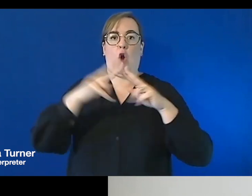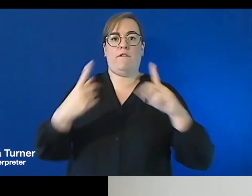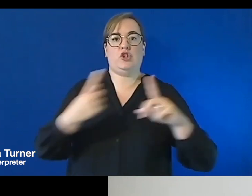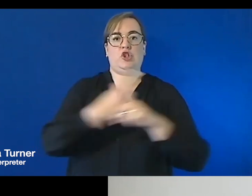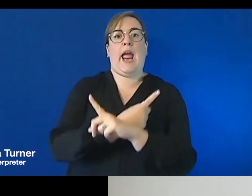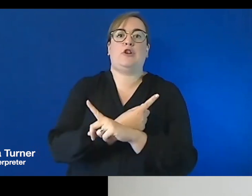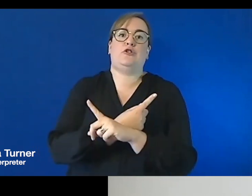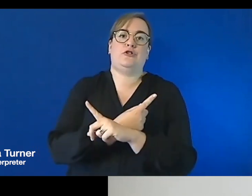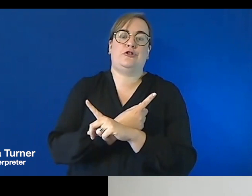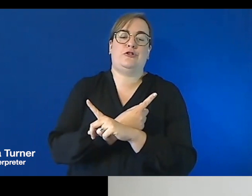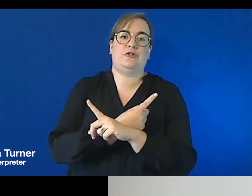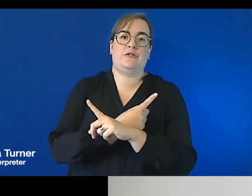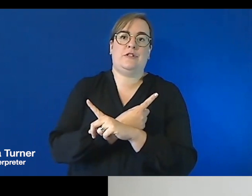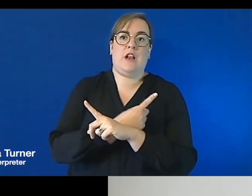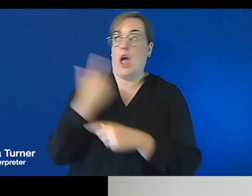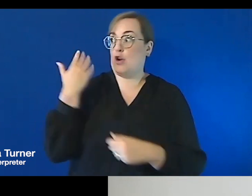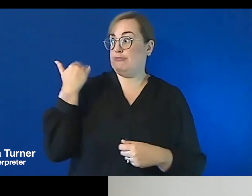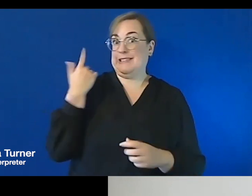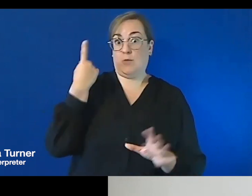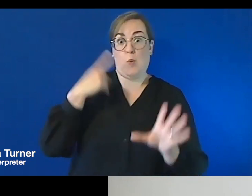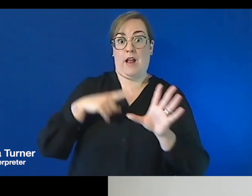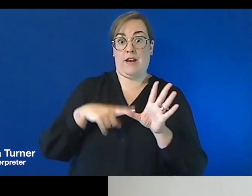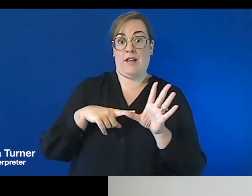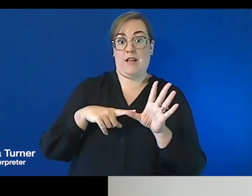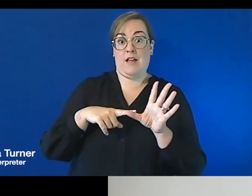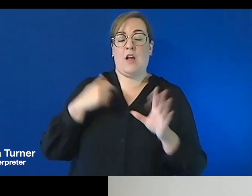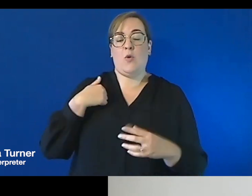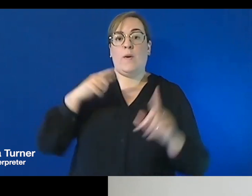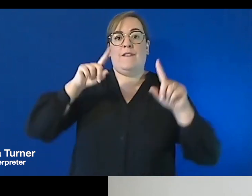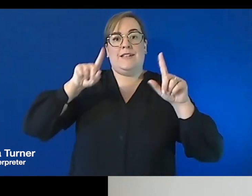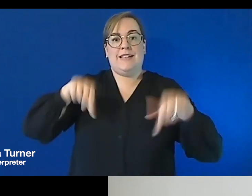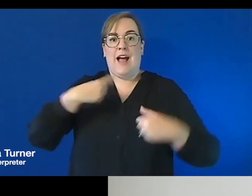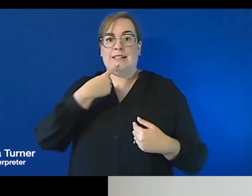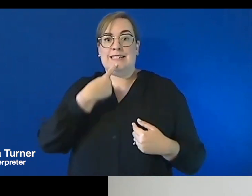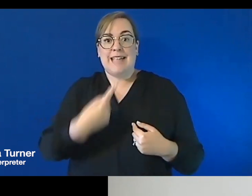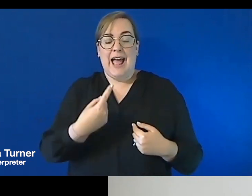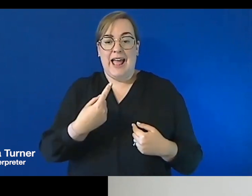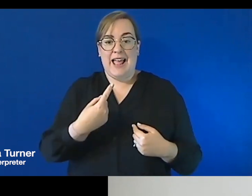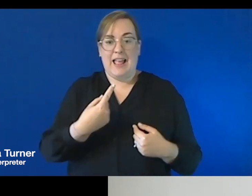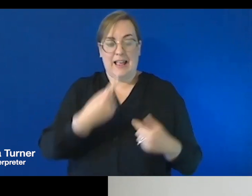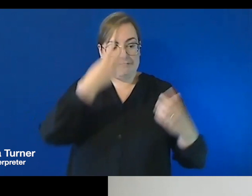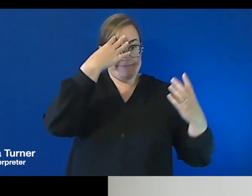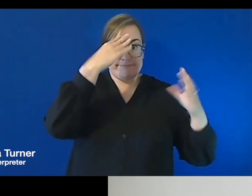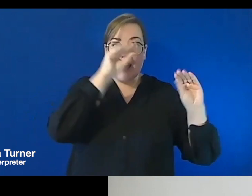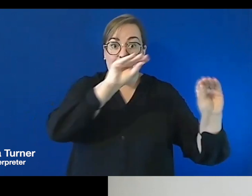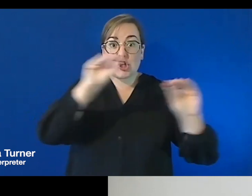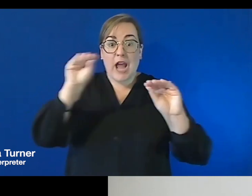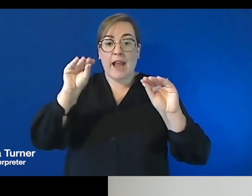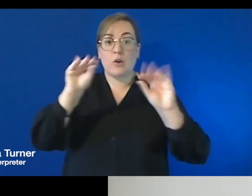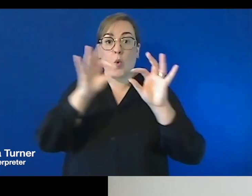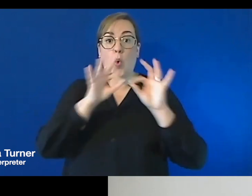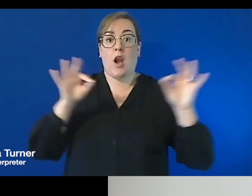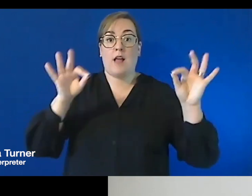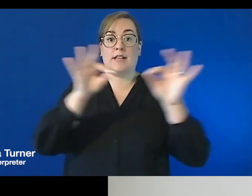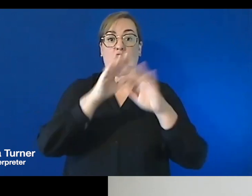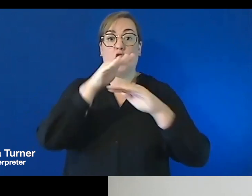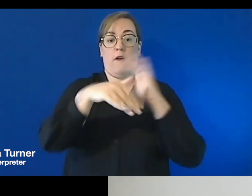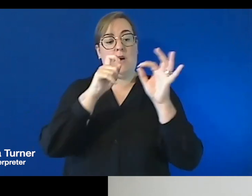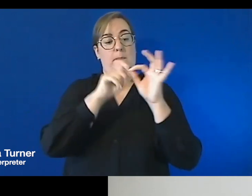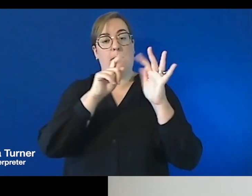the recent year we started to use education in organization focus on bioethics, human rights and